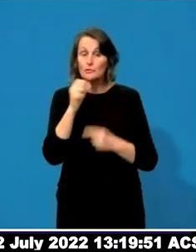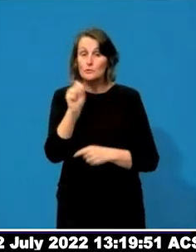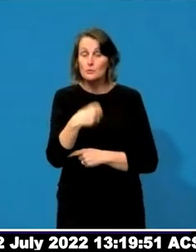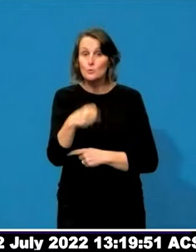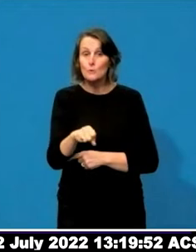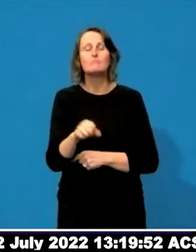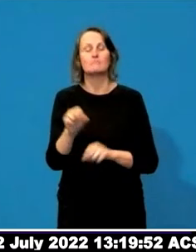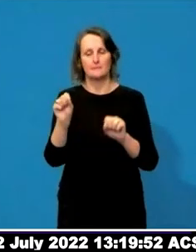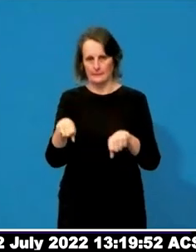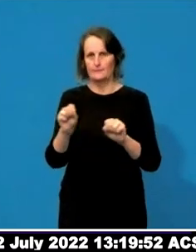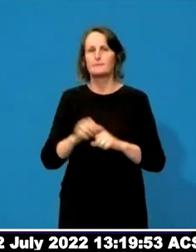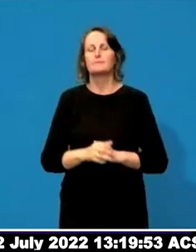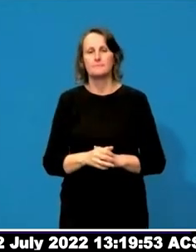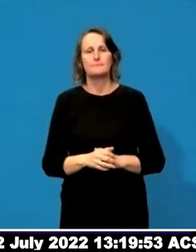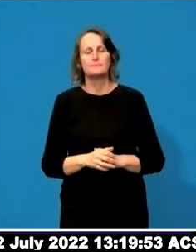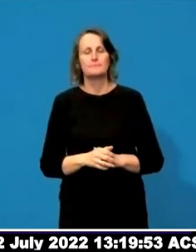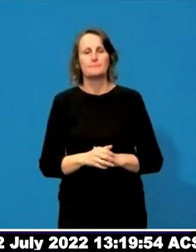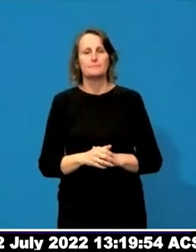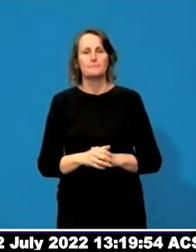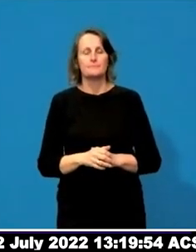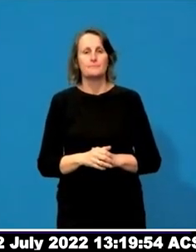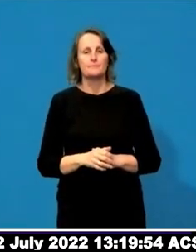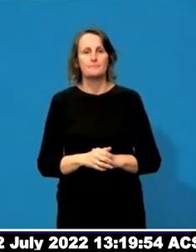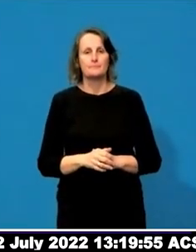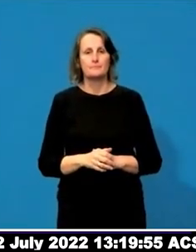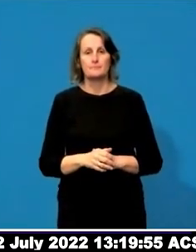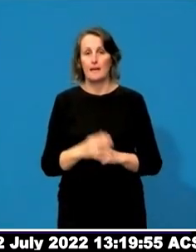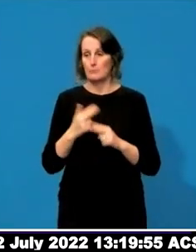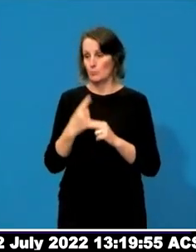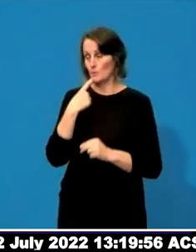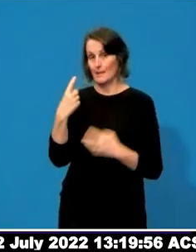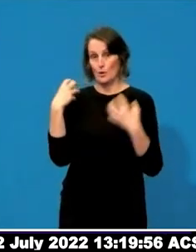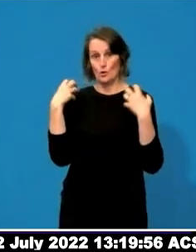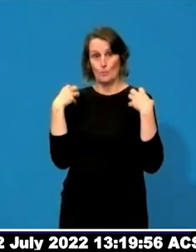MS McRAE: Yes. MS McMAHON: And, Commissioners, for your benefit, that's Hearing Bundle A,